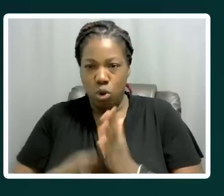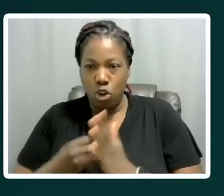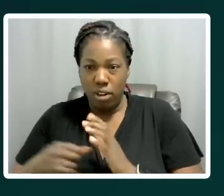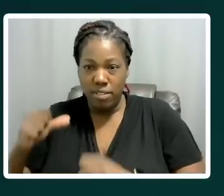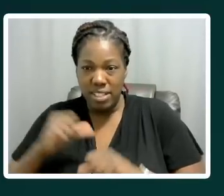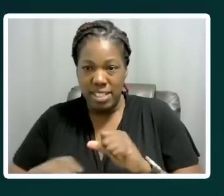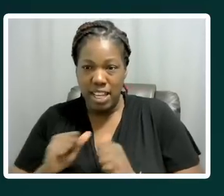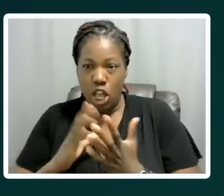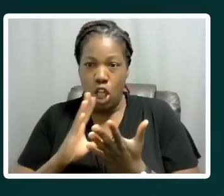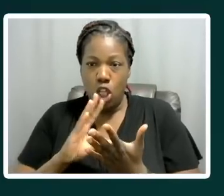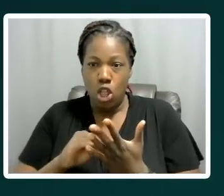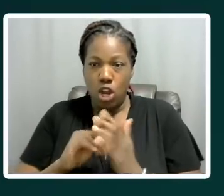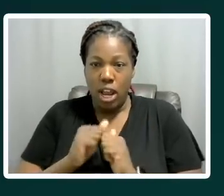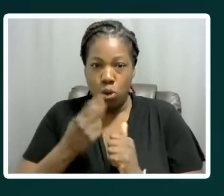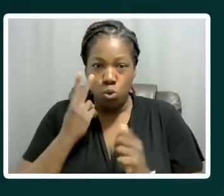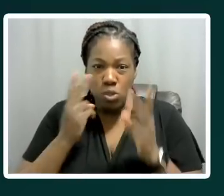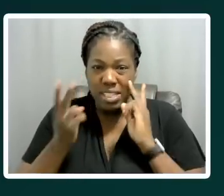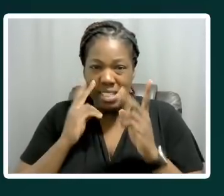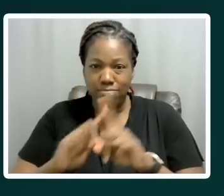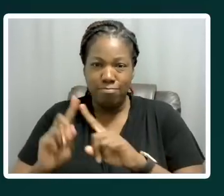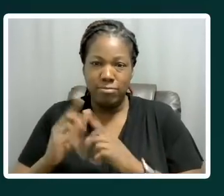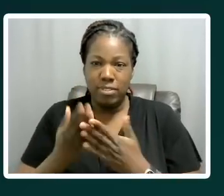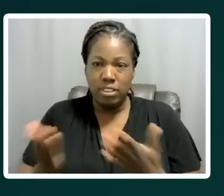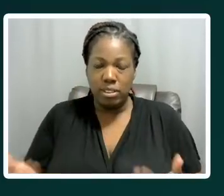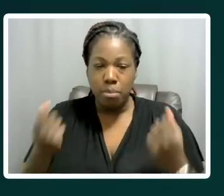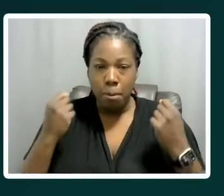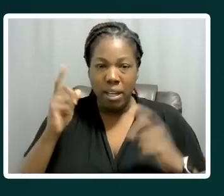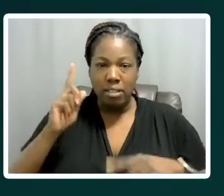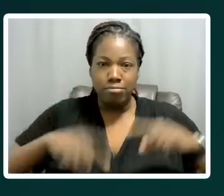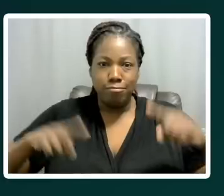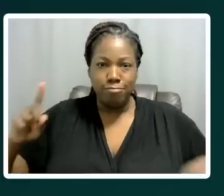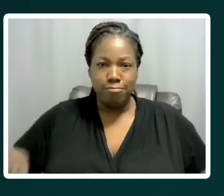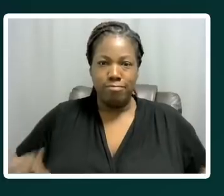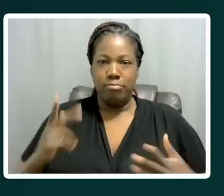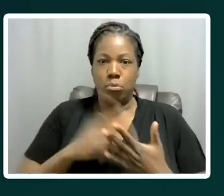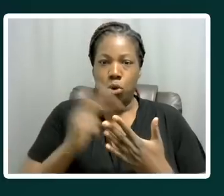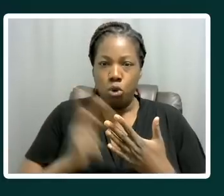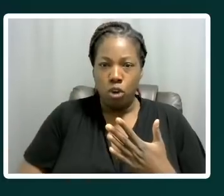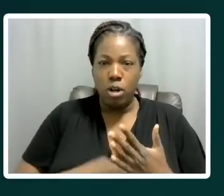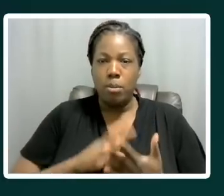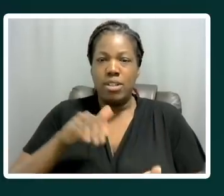phenomenon, various programs, or our center's mission, art is a major component in telling